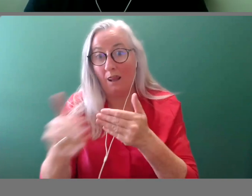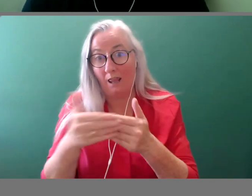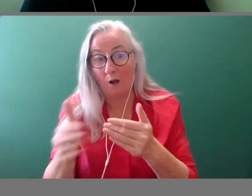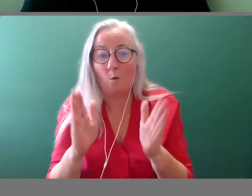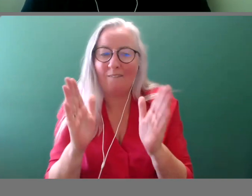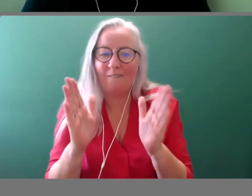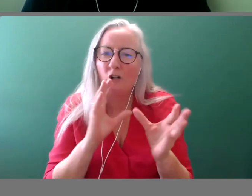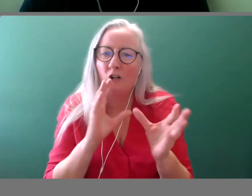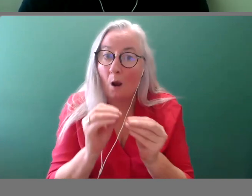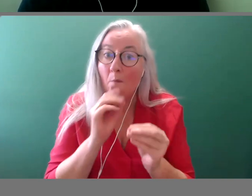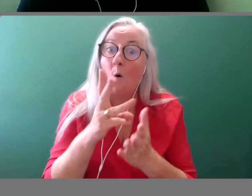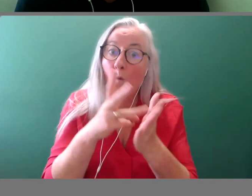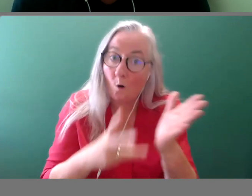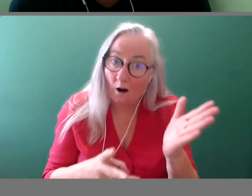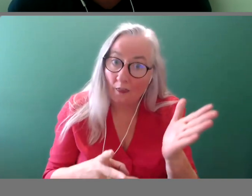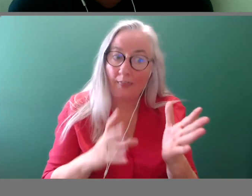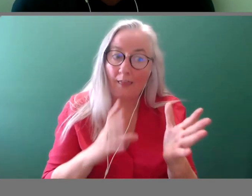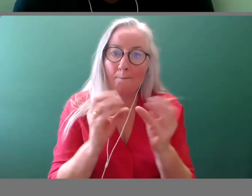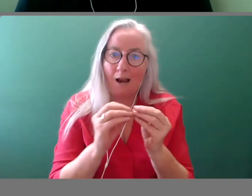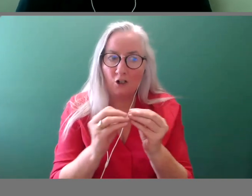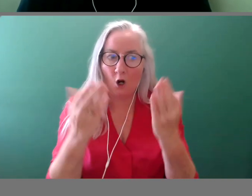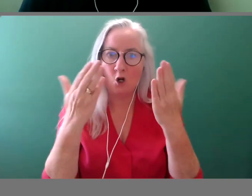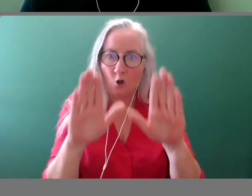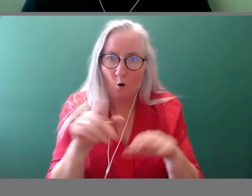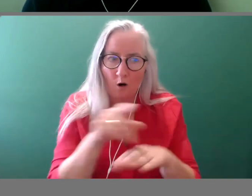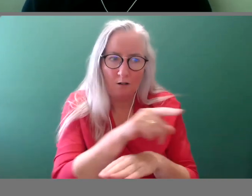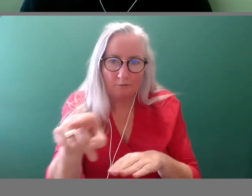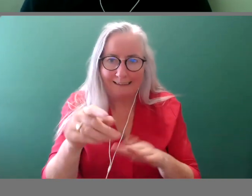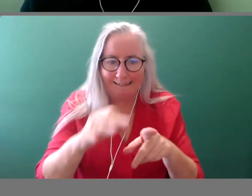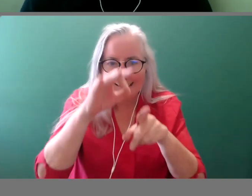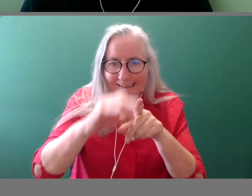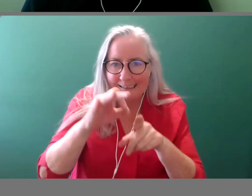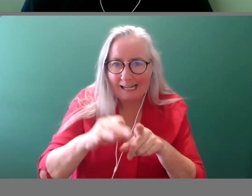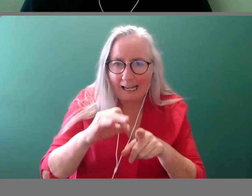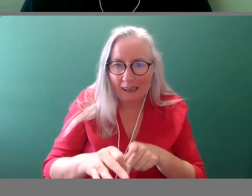it's really worth while getting into them in more detail. And these are the various codes